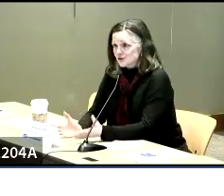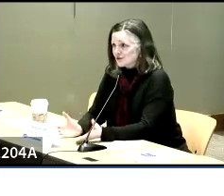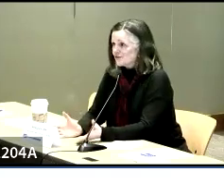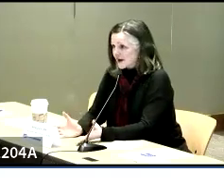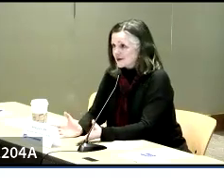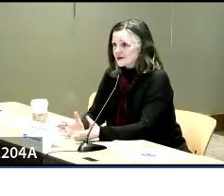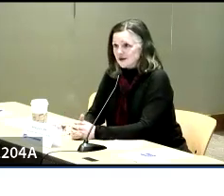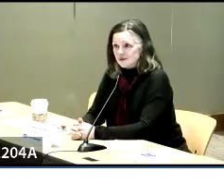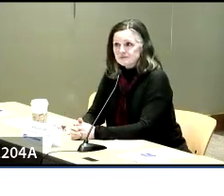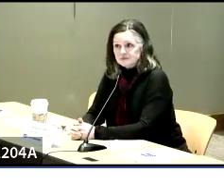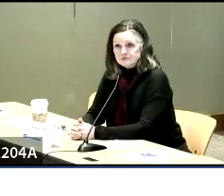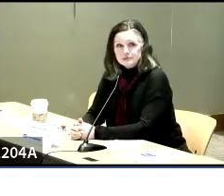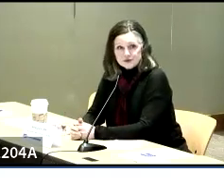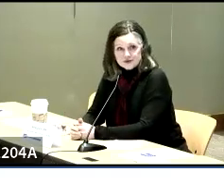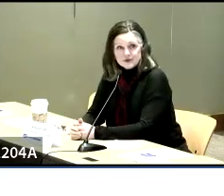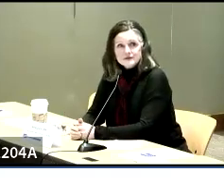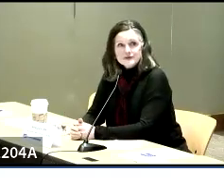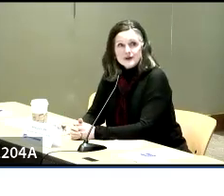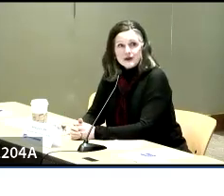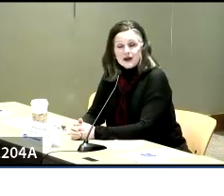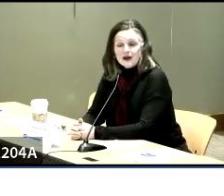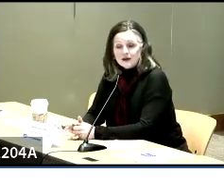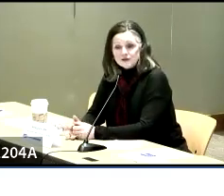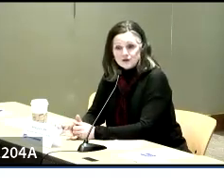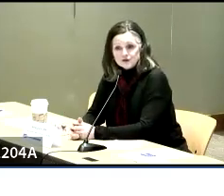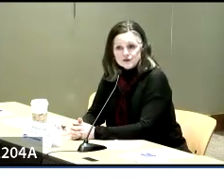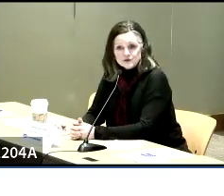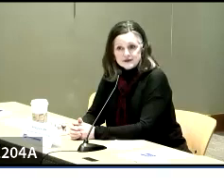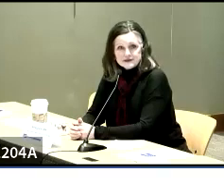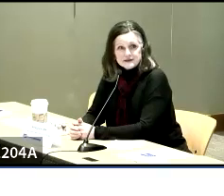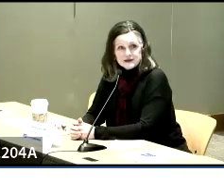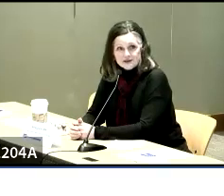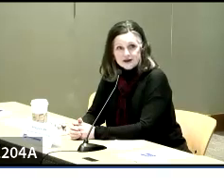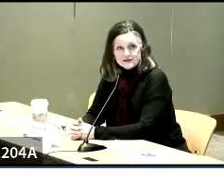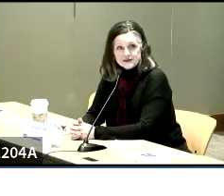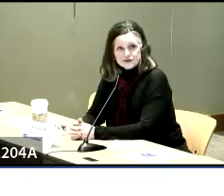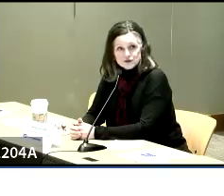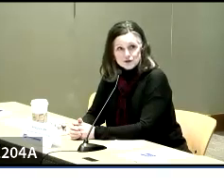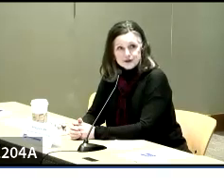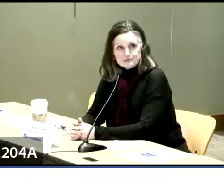to invite participants external to CDC and the ACD to join.